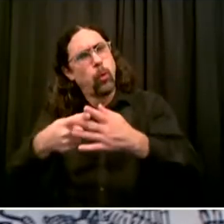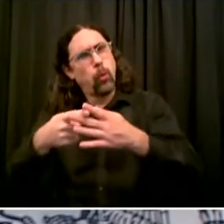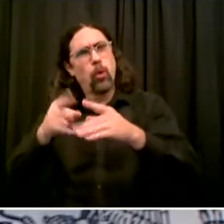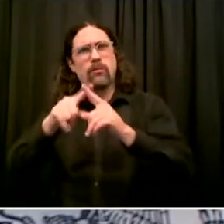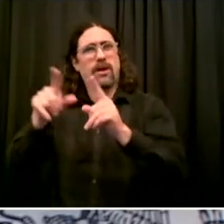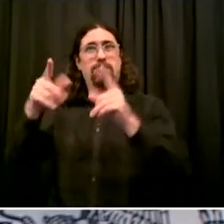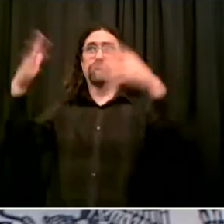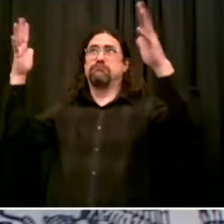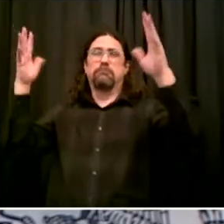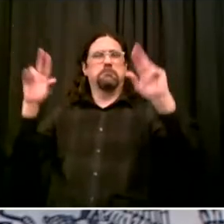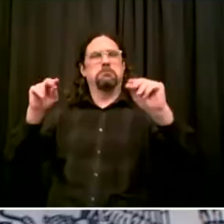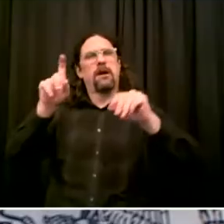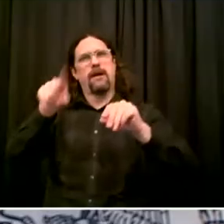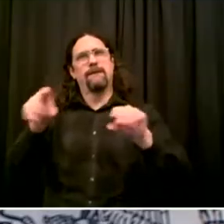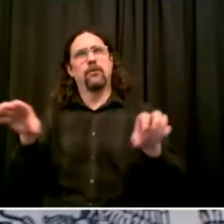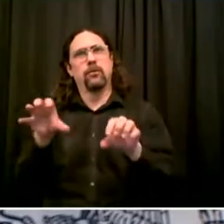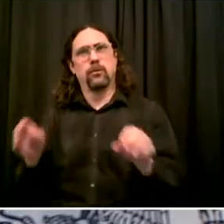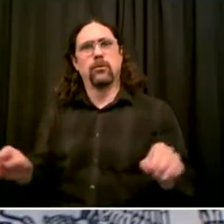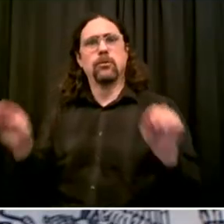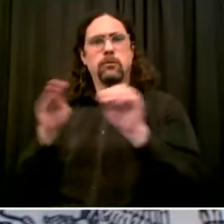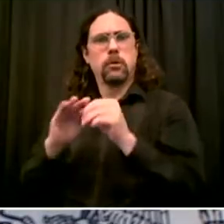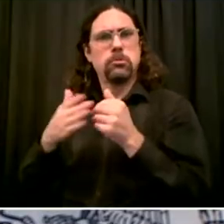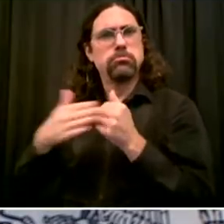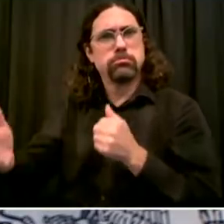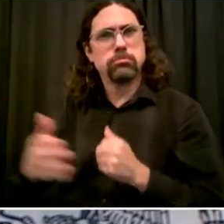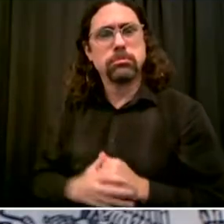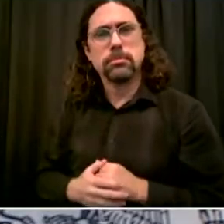THE PEOPLE WHO BOUGHT THE MEDALLIONS AND